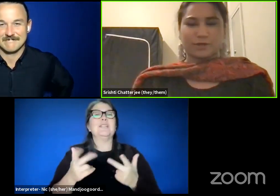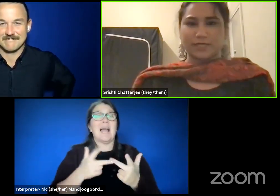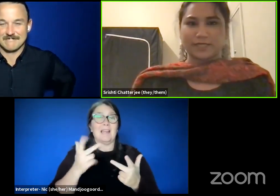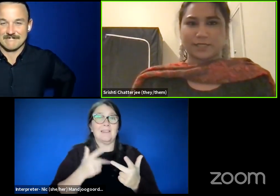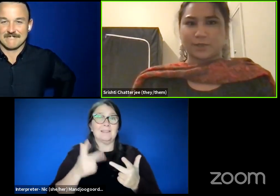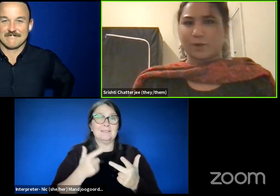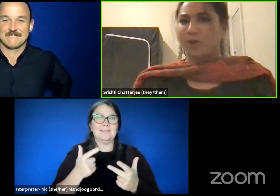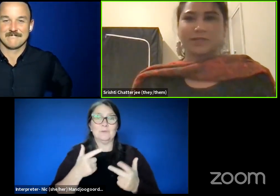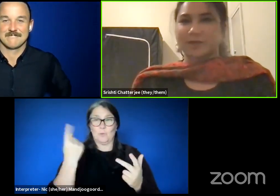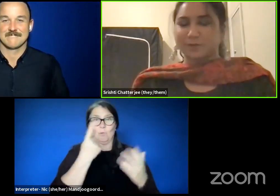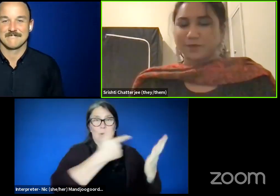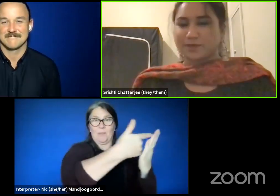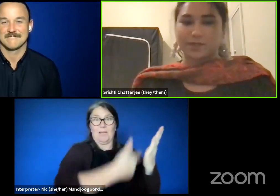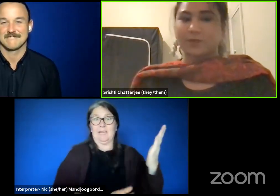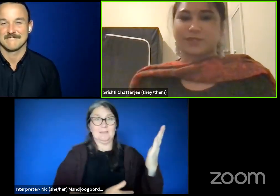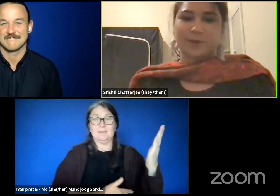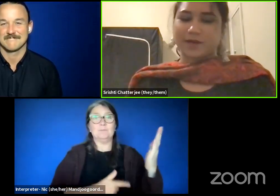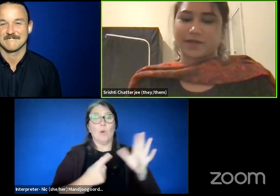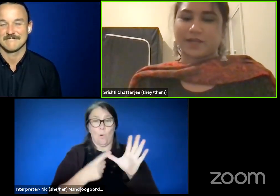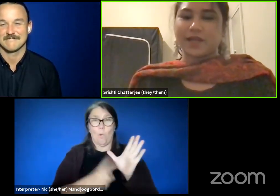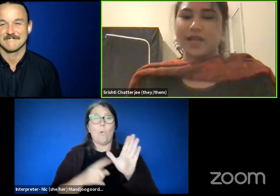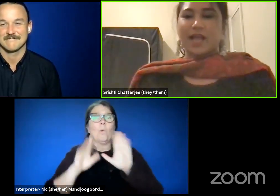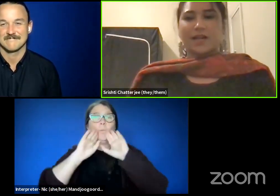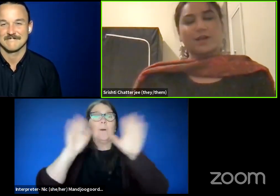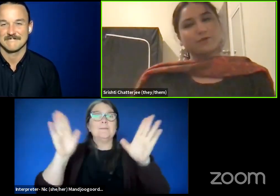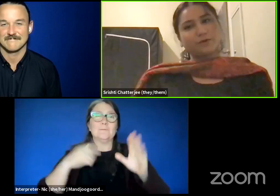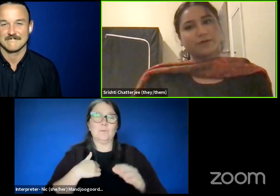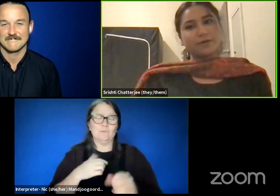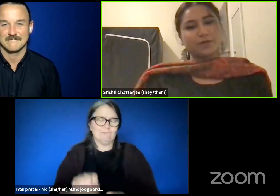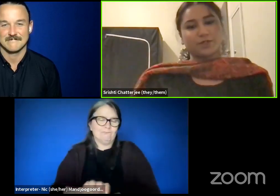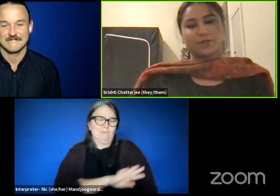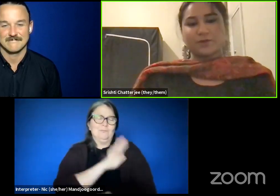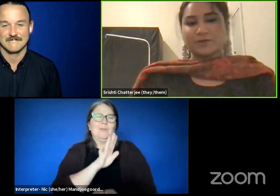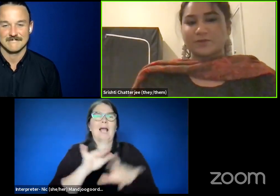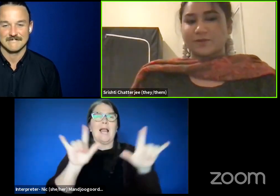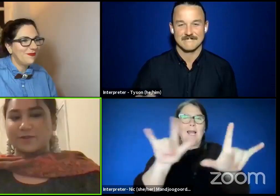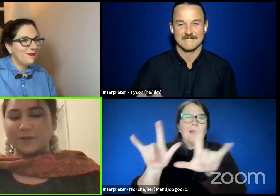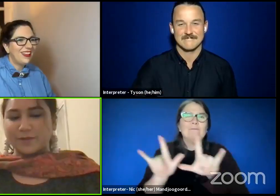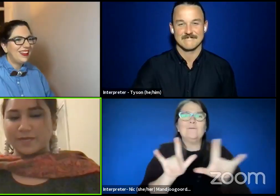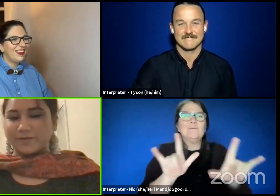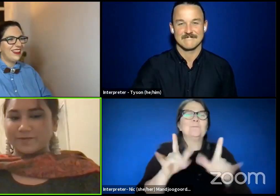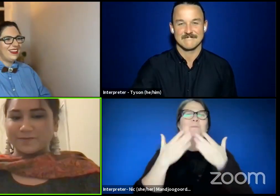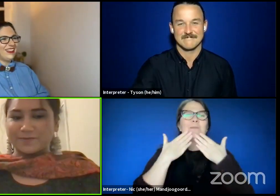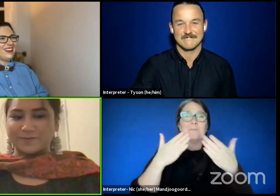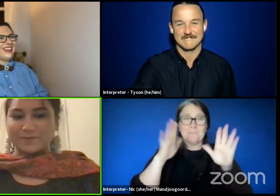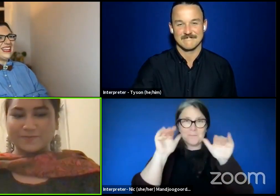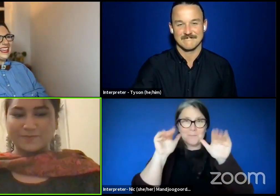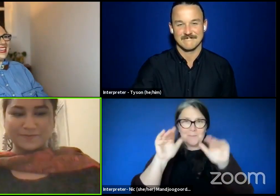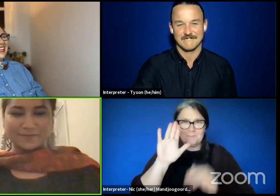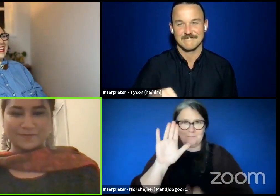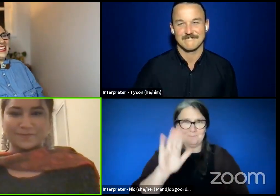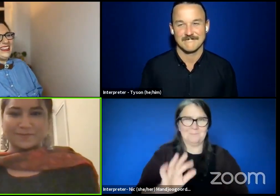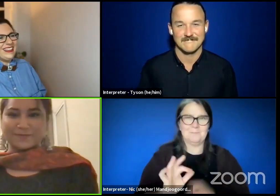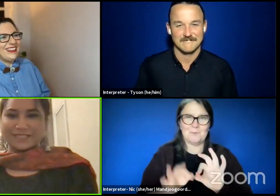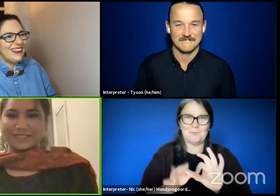everyone else. Congratulation everyone else. Congratulations to everyone so one tonight, who are on the list you are all included are on the list you are all incredible so inspiring and I've you're very much.